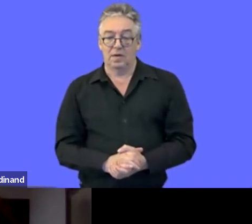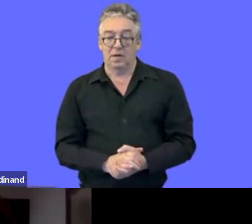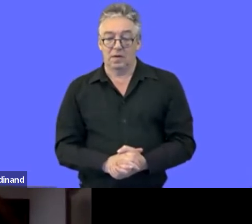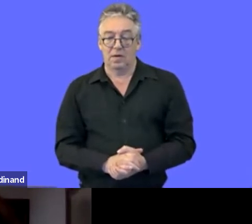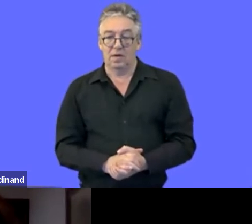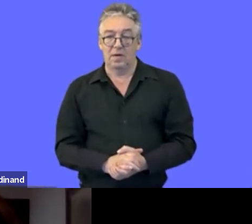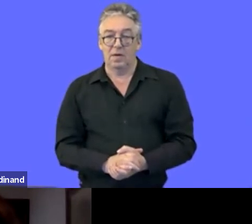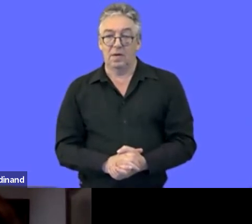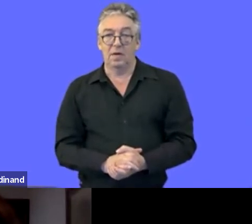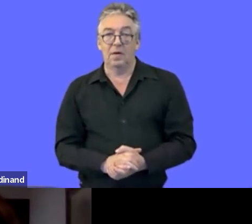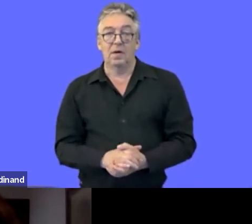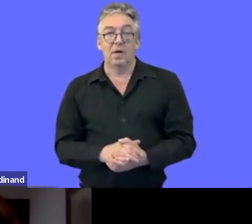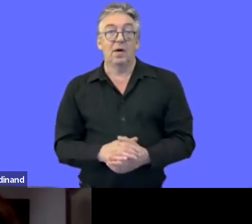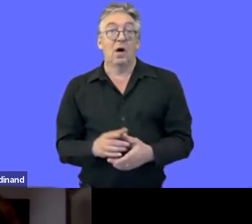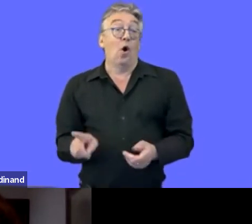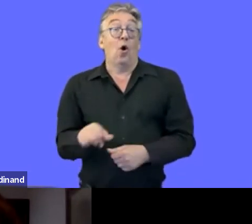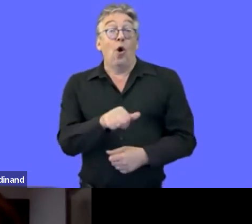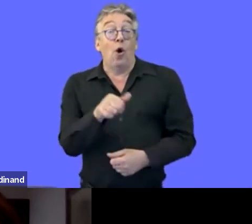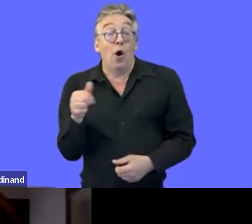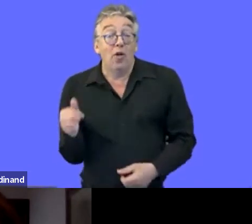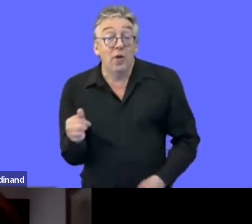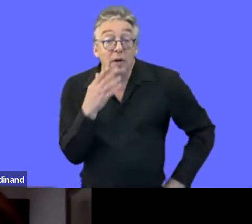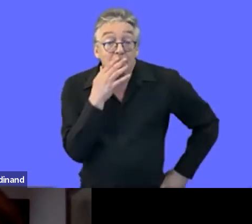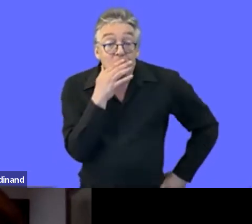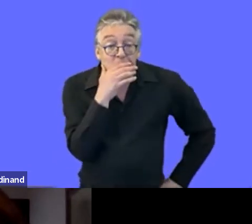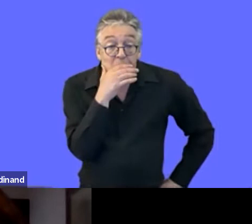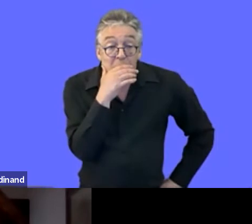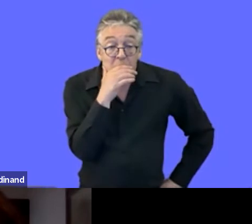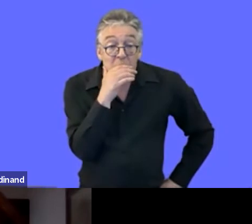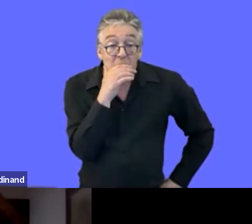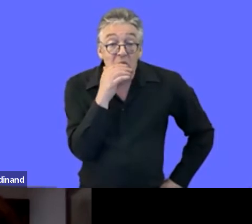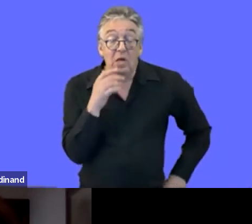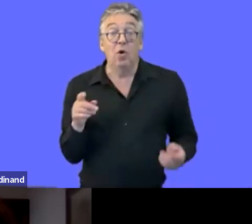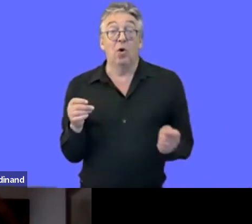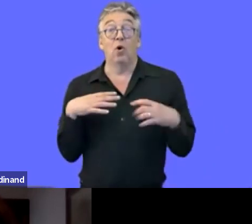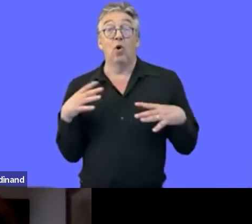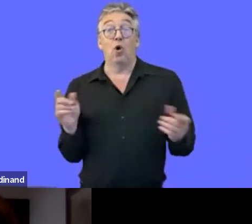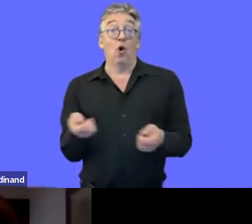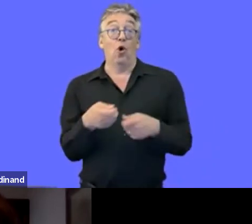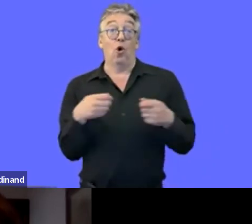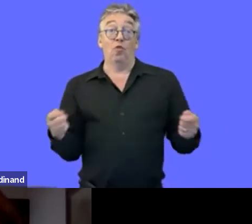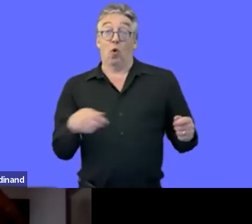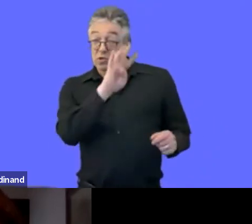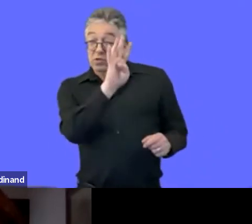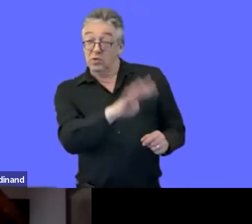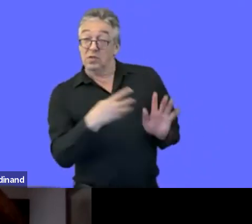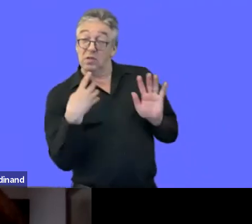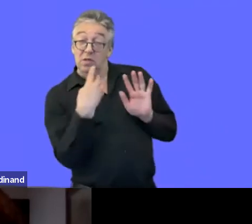Another thing that I want to flag is that of course, this is a resource and time-intensive process for activists